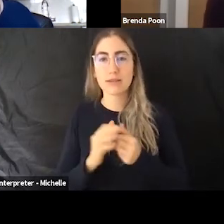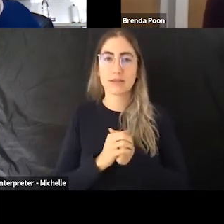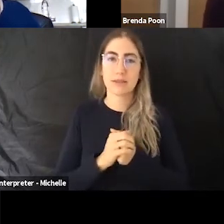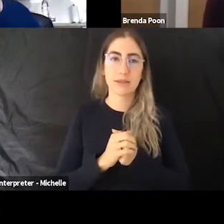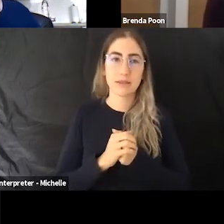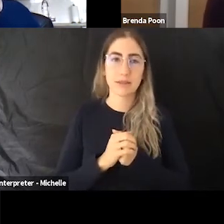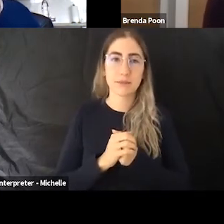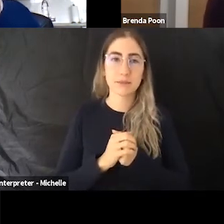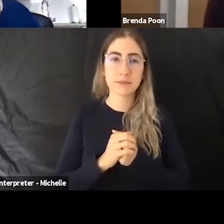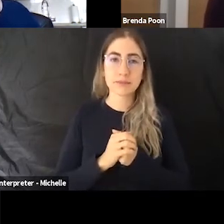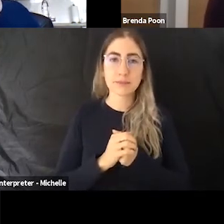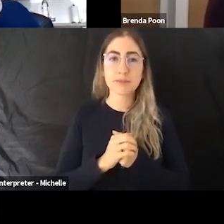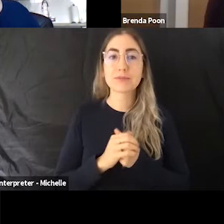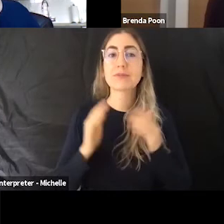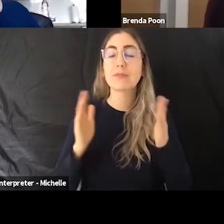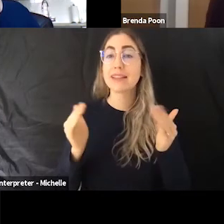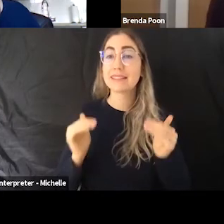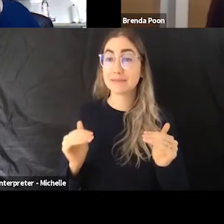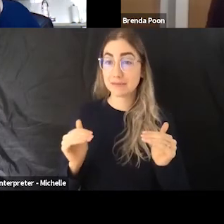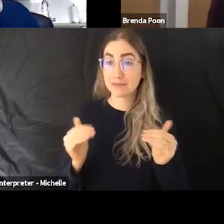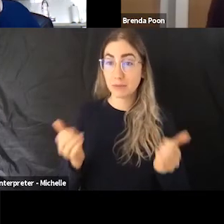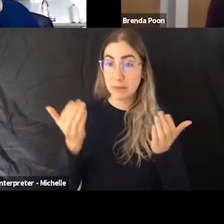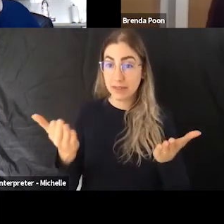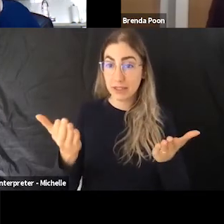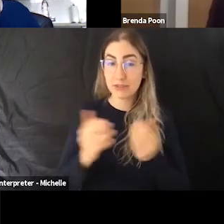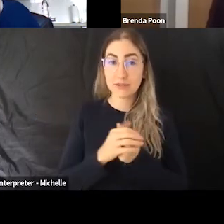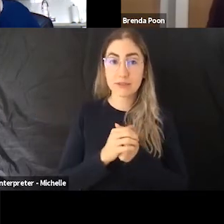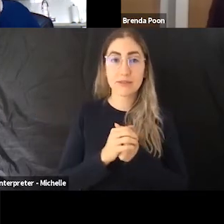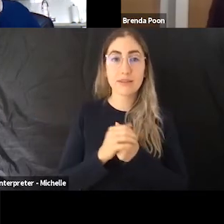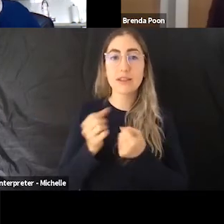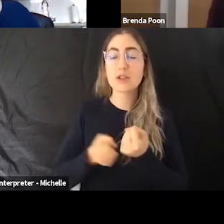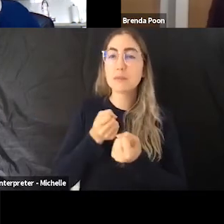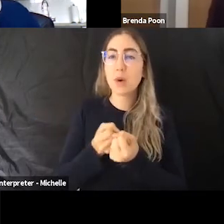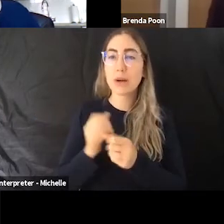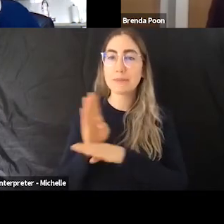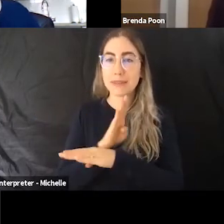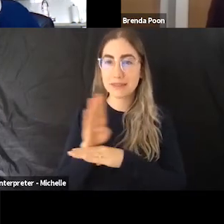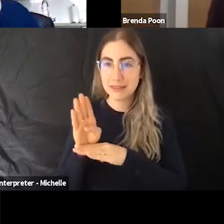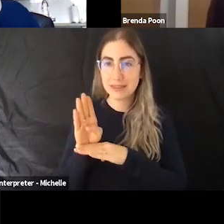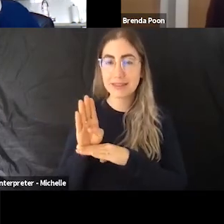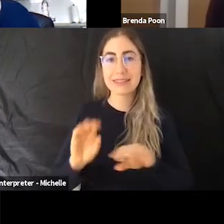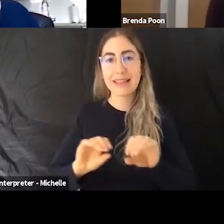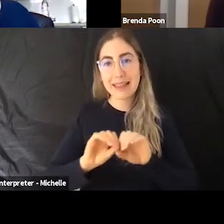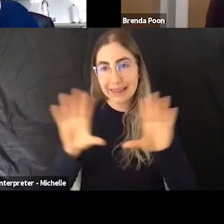THE AFFORDABILITY OF THOSE SERVICES AND QUALITY IN TERMS OF MAKING IT MORE RELIABLE, HAVING MORE OPTIONS FOR PAYMENT, FOR EXAMPLE.